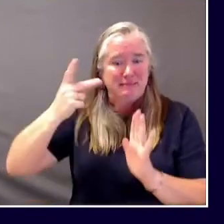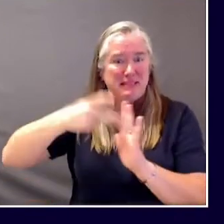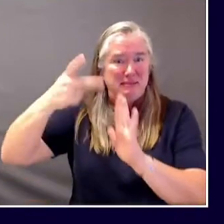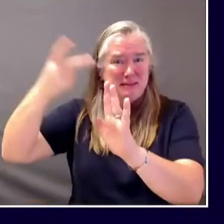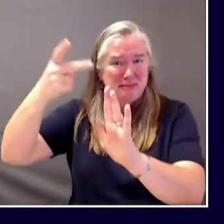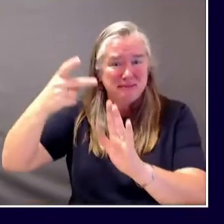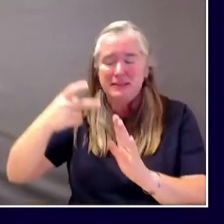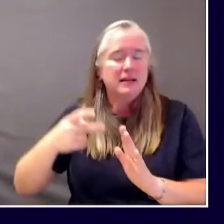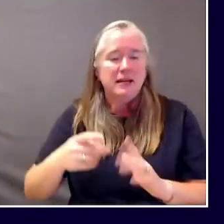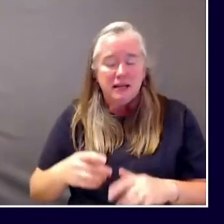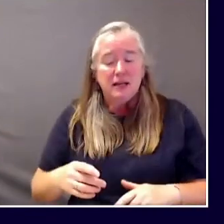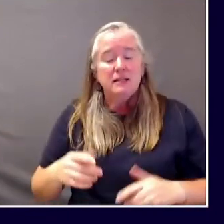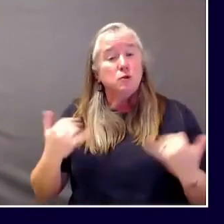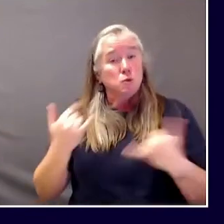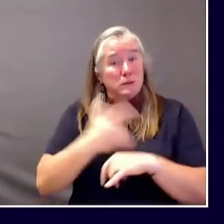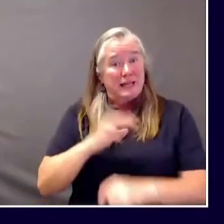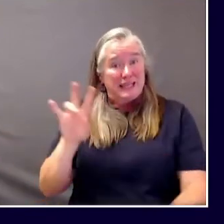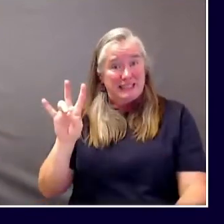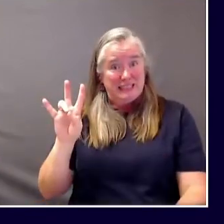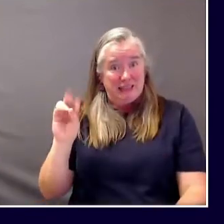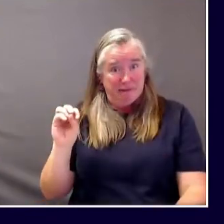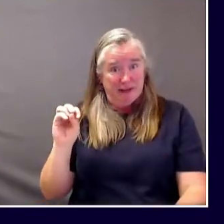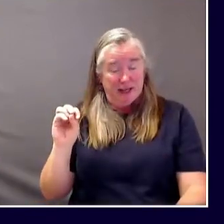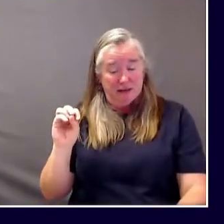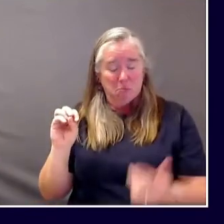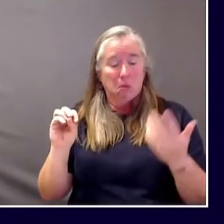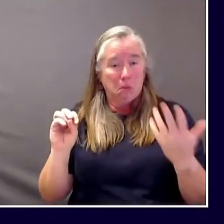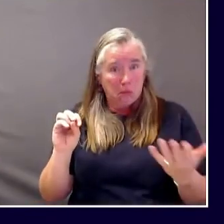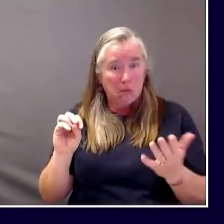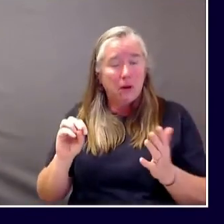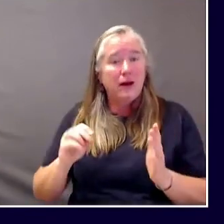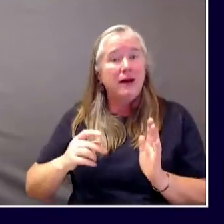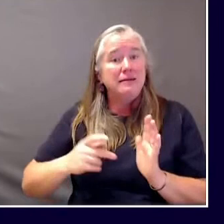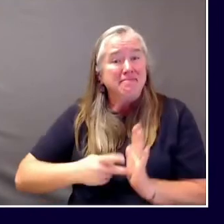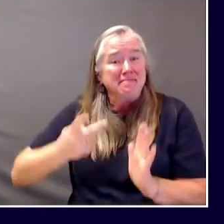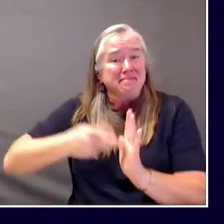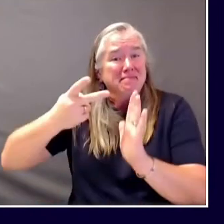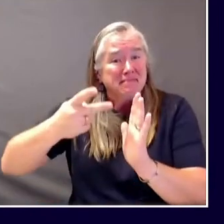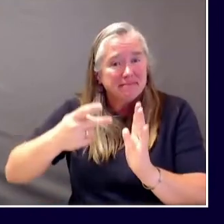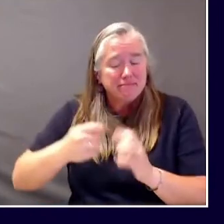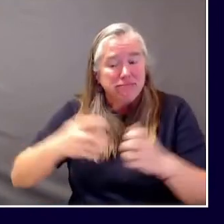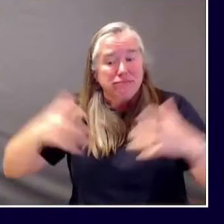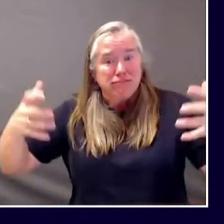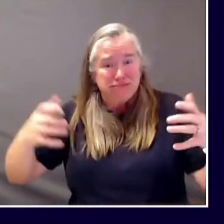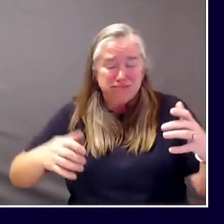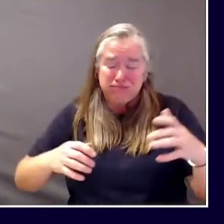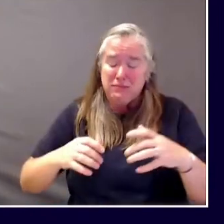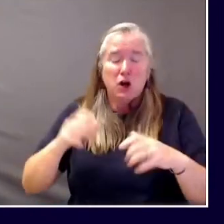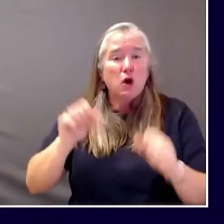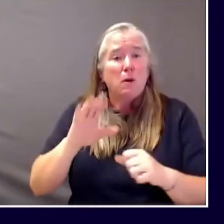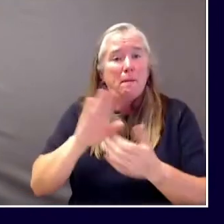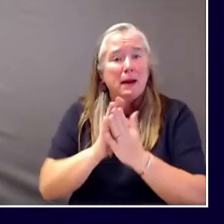cases that we're seeing today